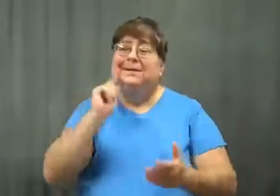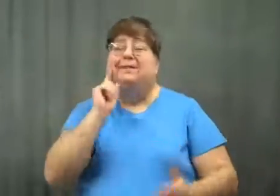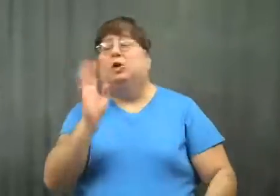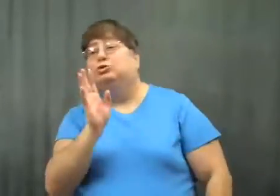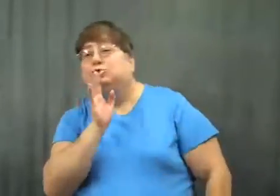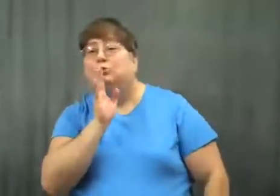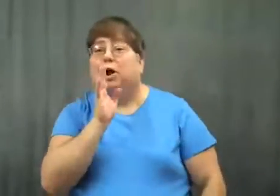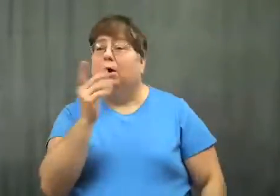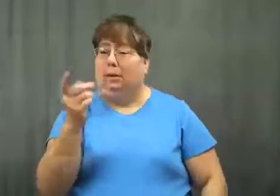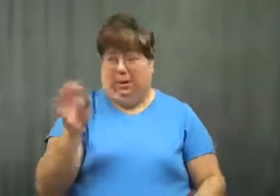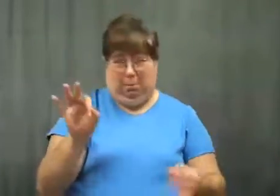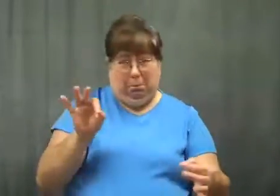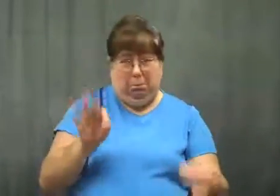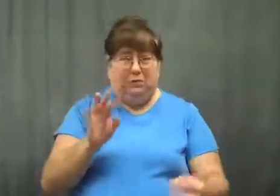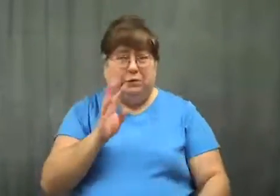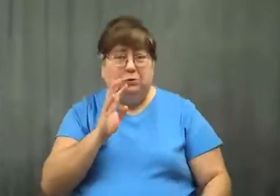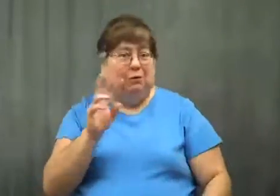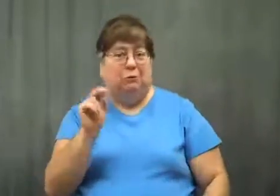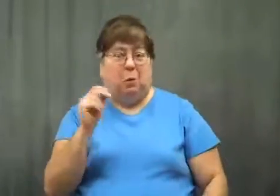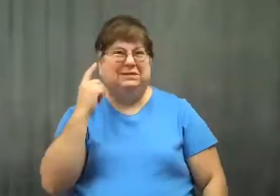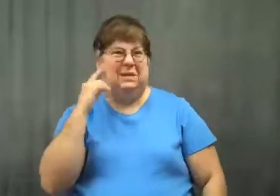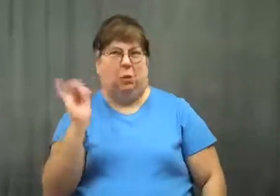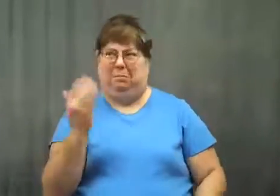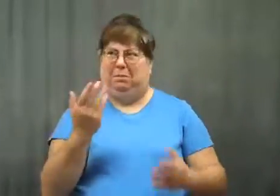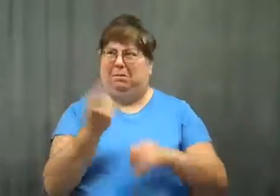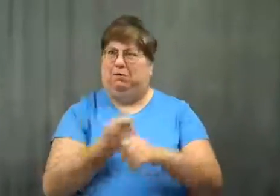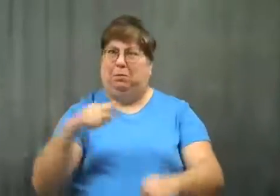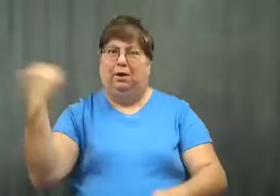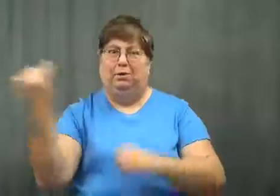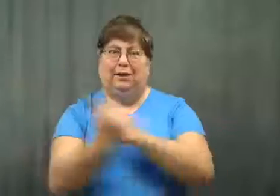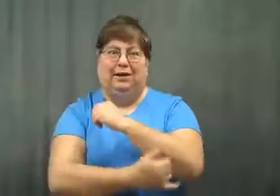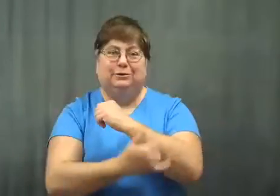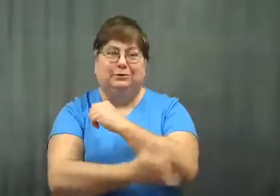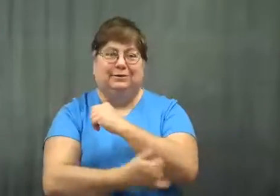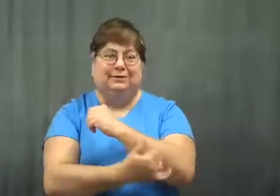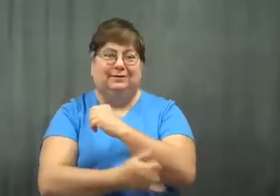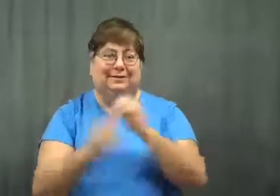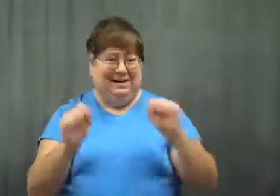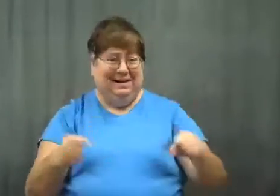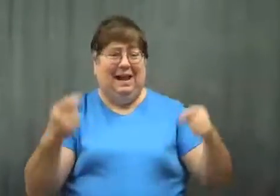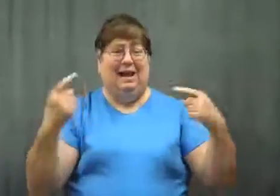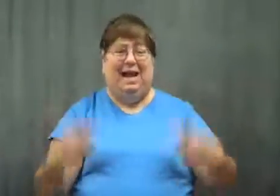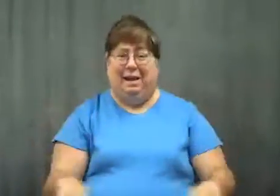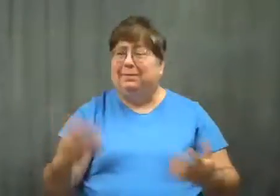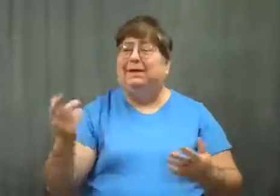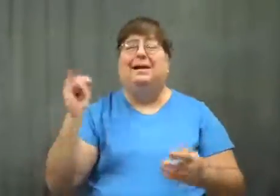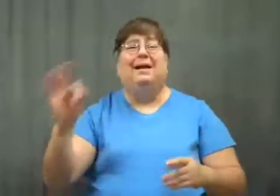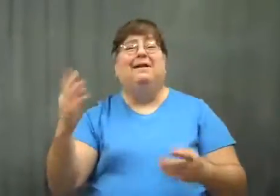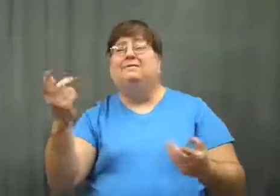Some Deaf people do speak, but not perfectly and might sound like an immigrant.